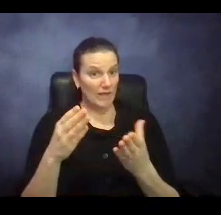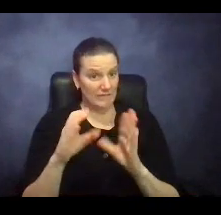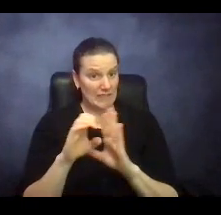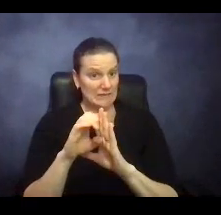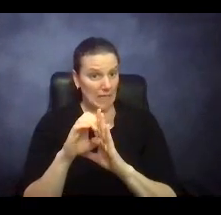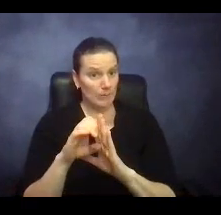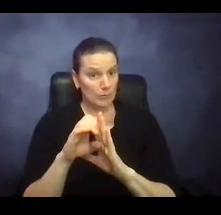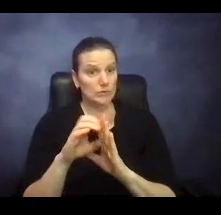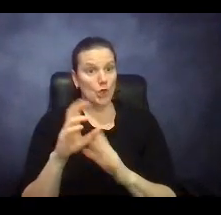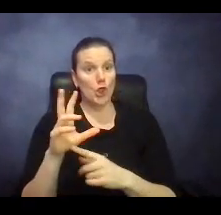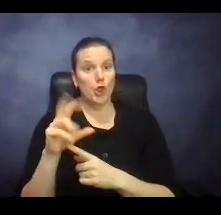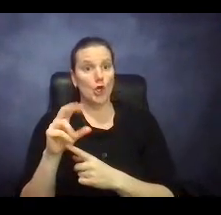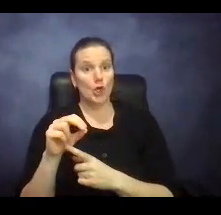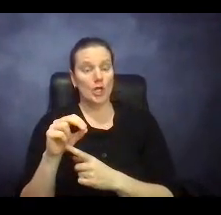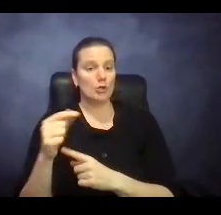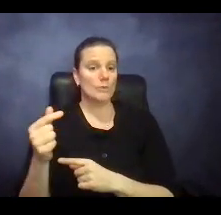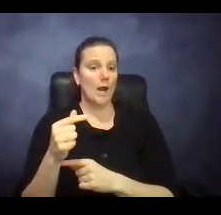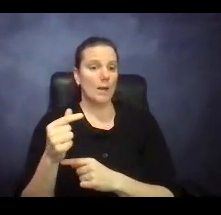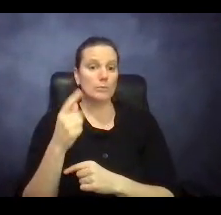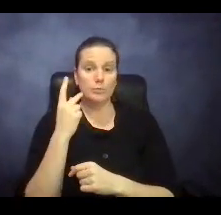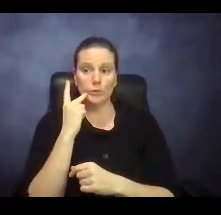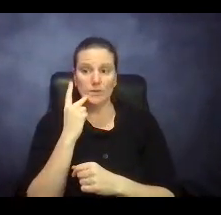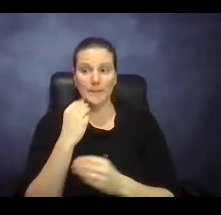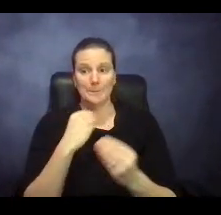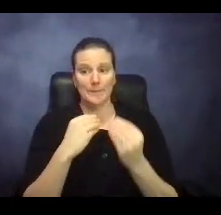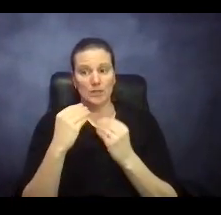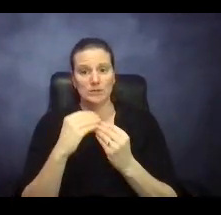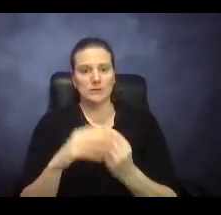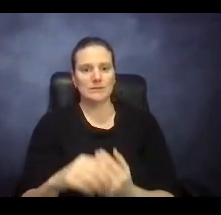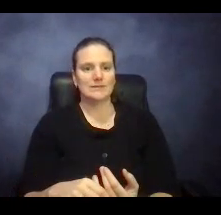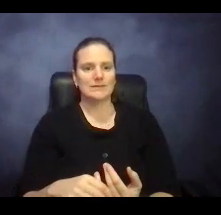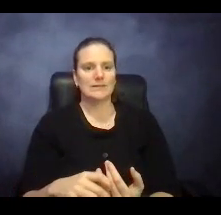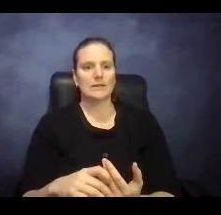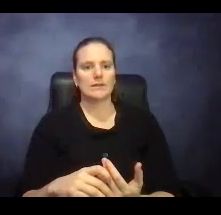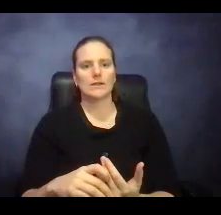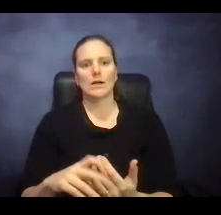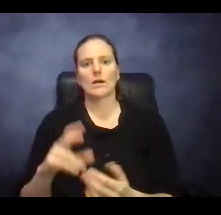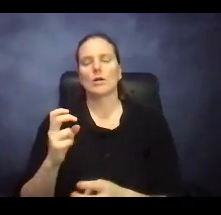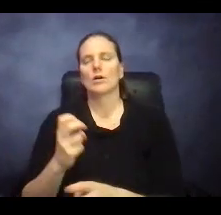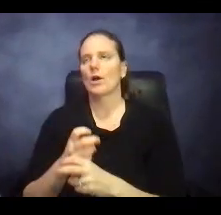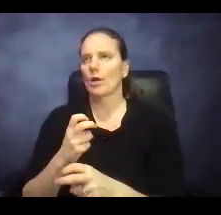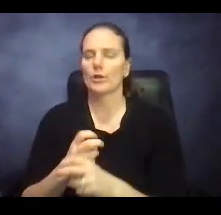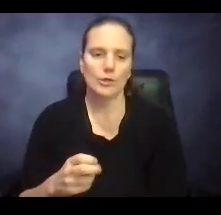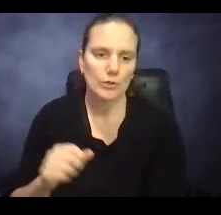of 30 gram protein meals? Yeah, it's so, it's so hard. I mean you could do like a steak, like a four